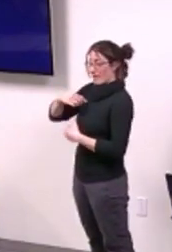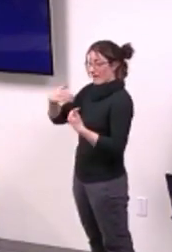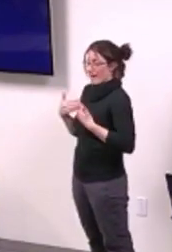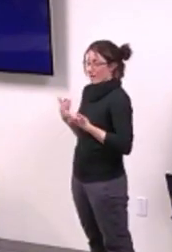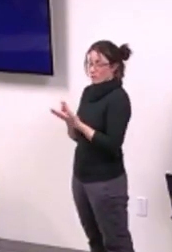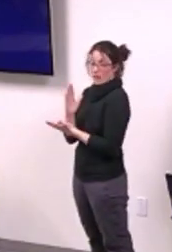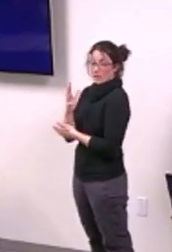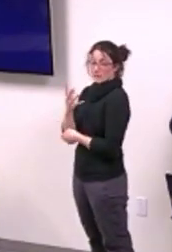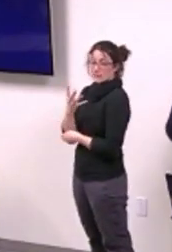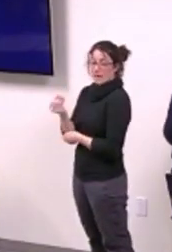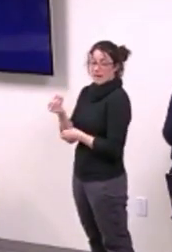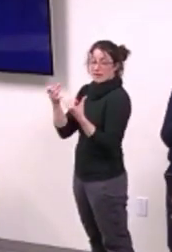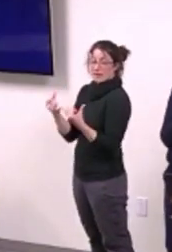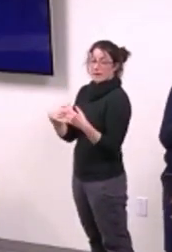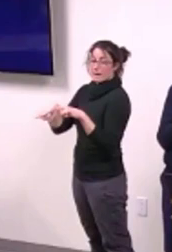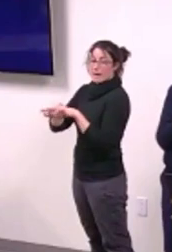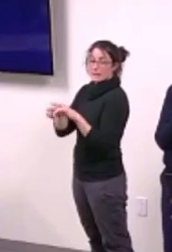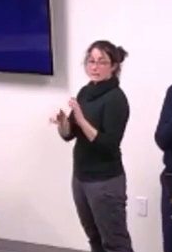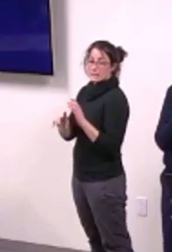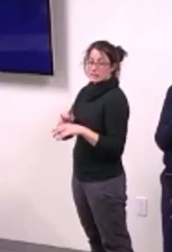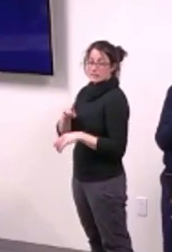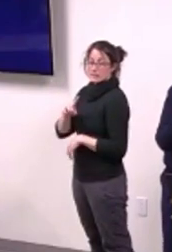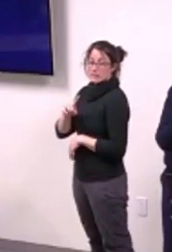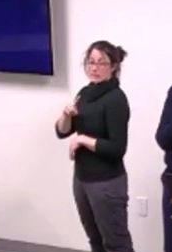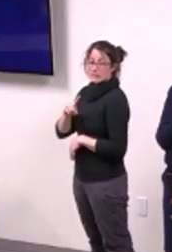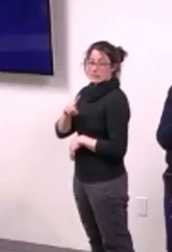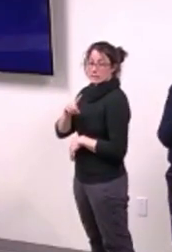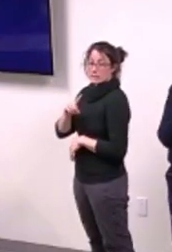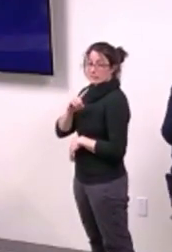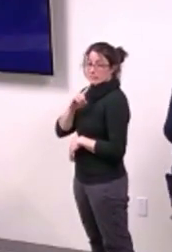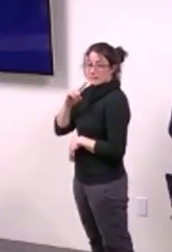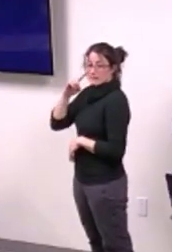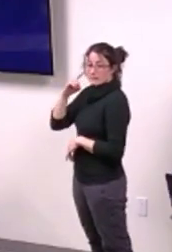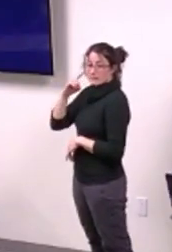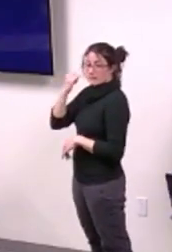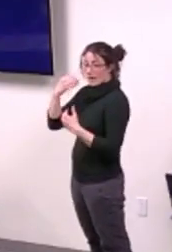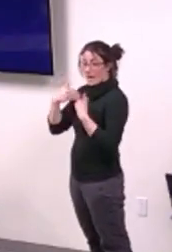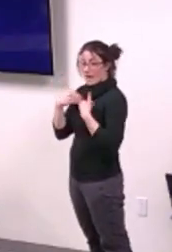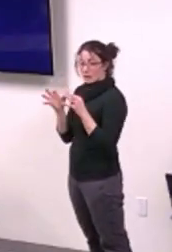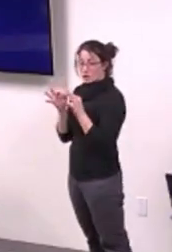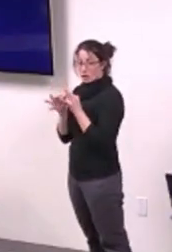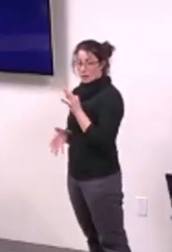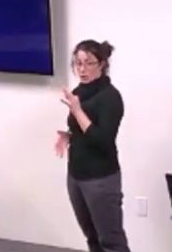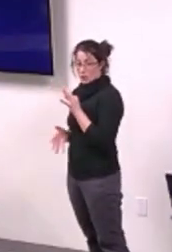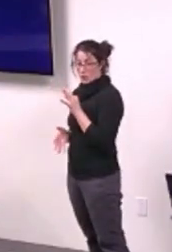And there's a deaf, you know as a deaf person.